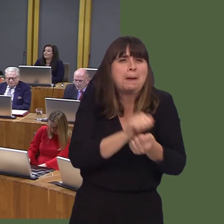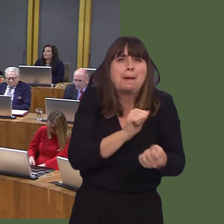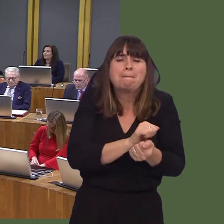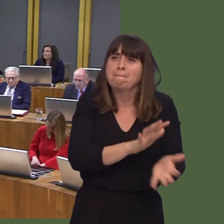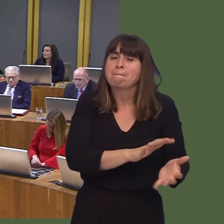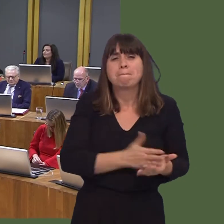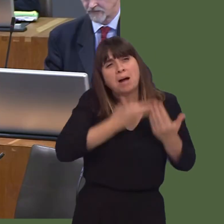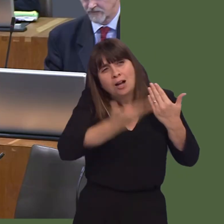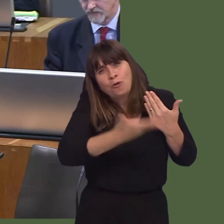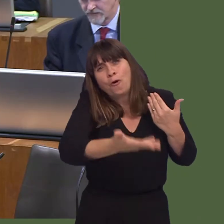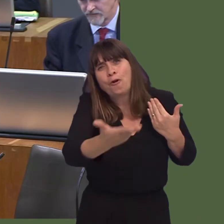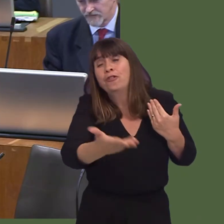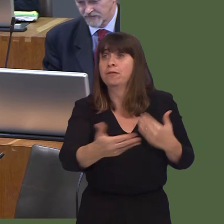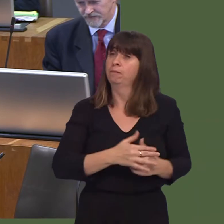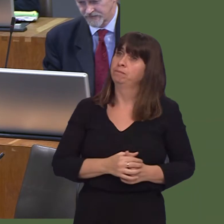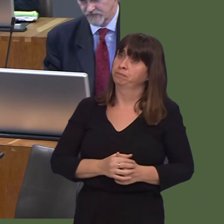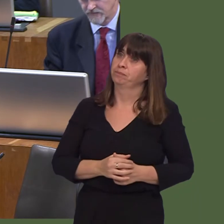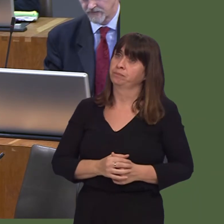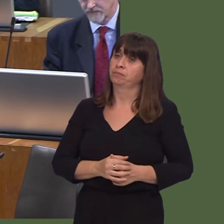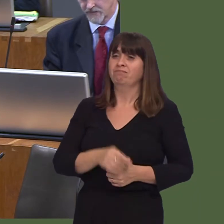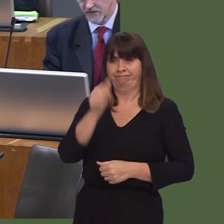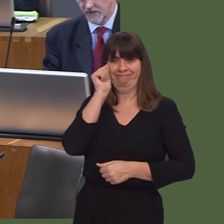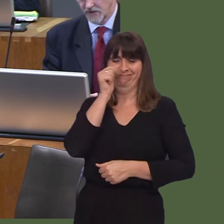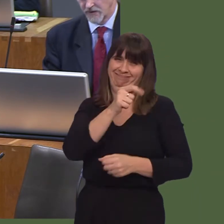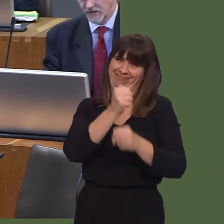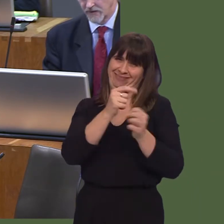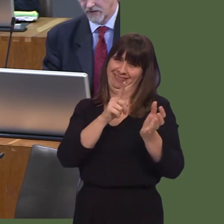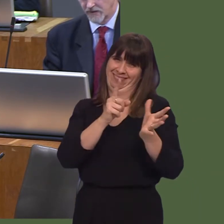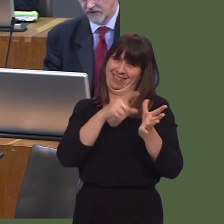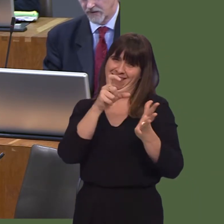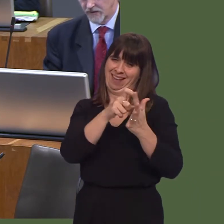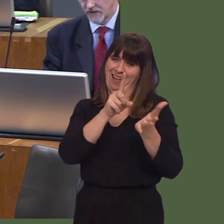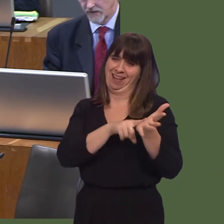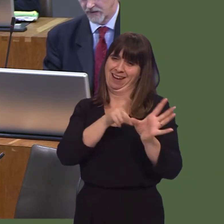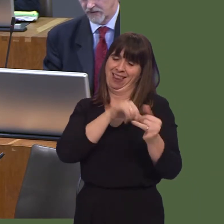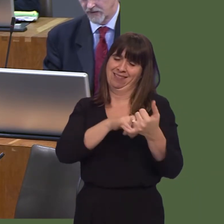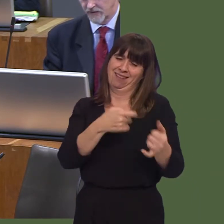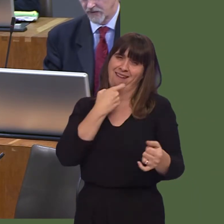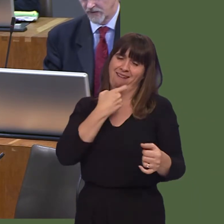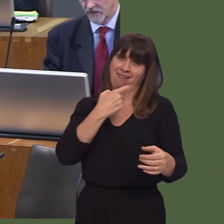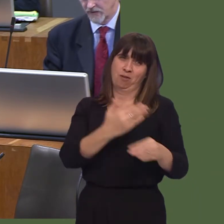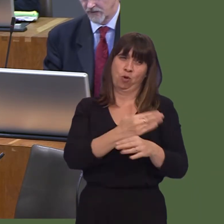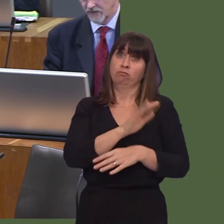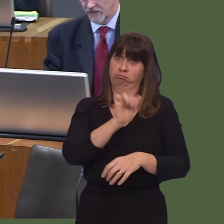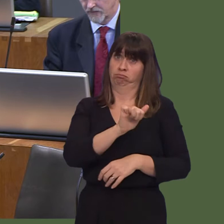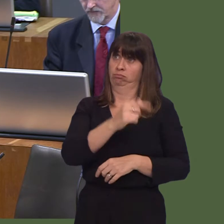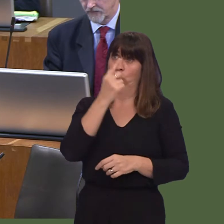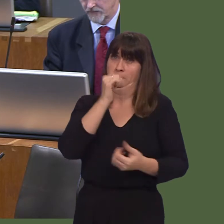I'm aware of the national importance of the former Gadlys ironworks site. It does indeed have the potential to illustrate and enhance our knowledge and understanding